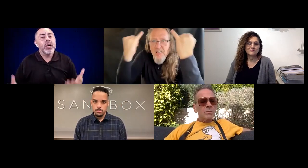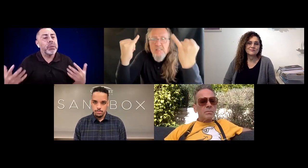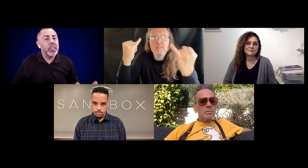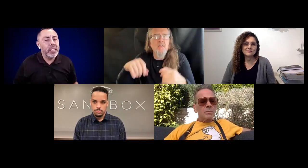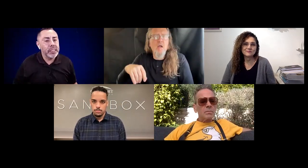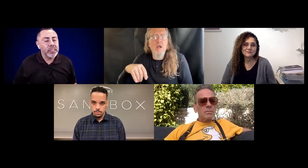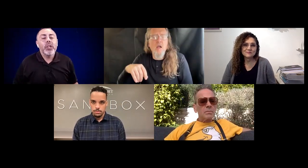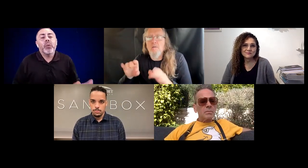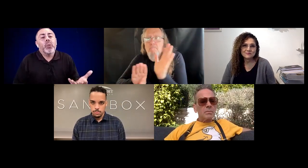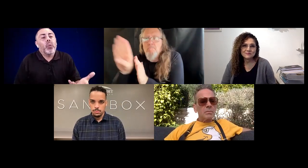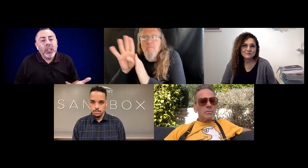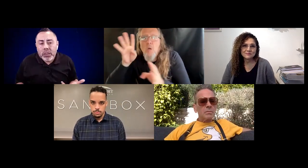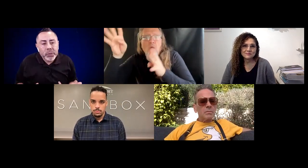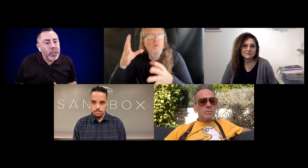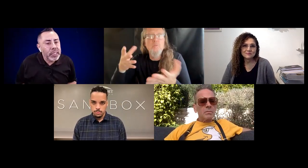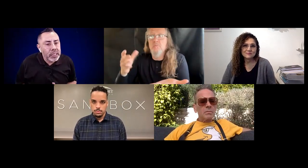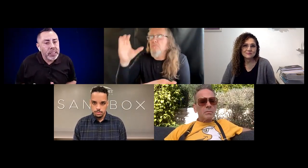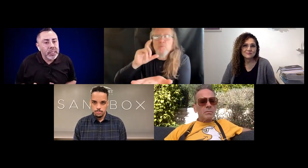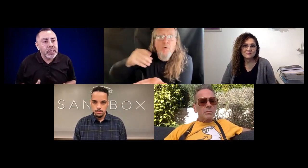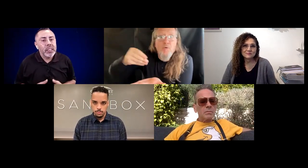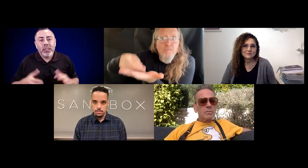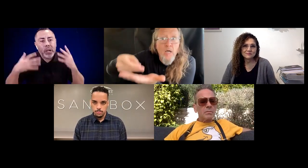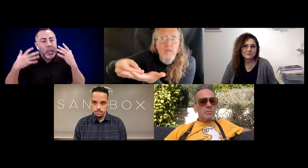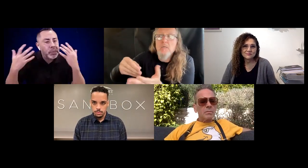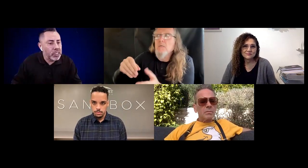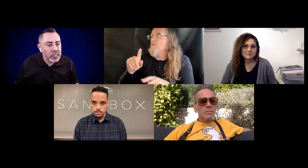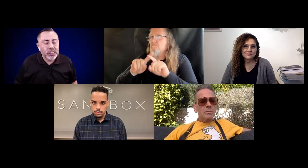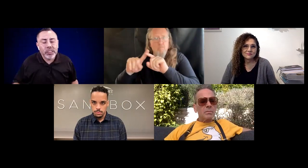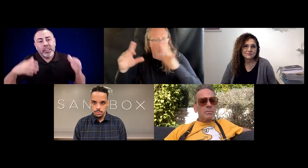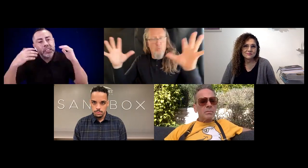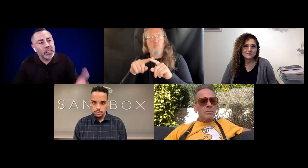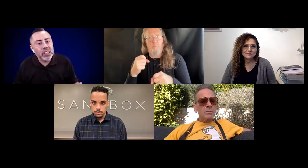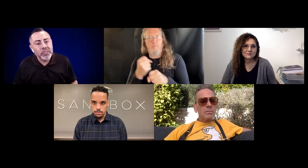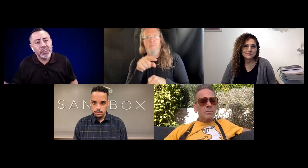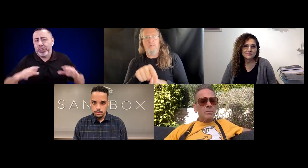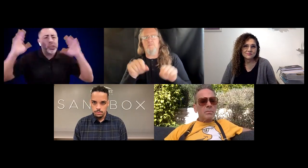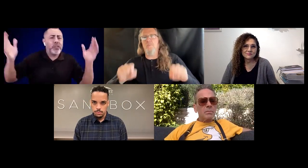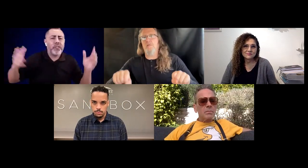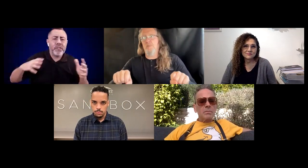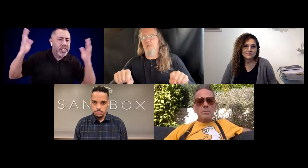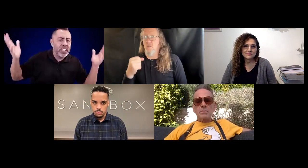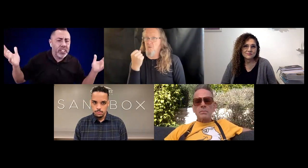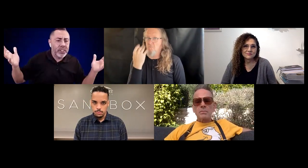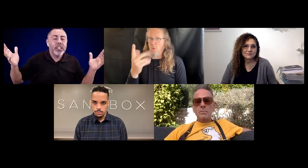Please. We welcome your ideas, your propositions, your initiatives, your search for funding.